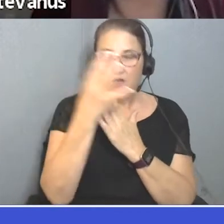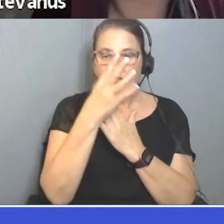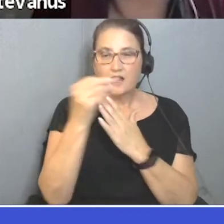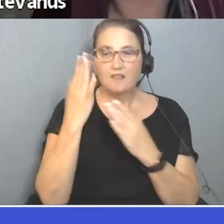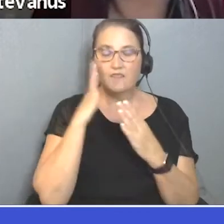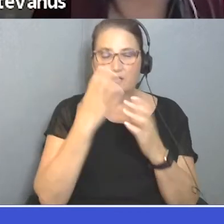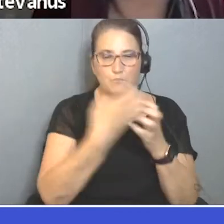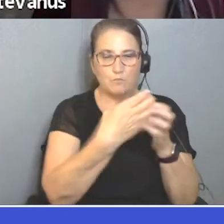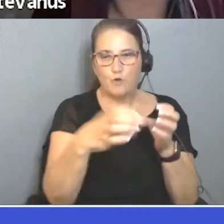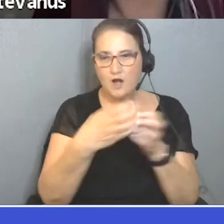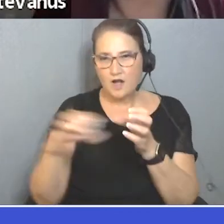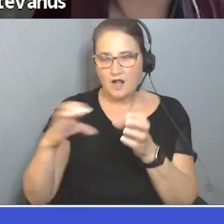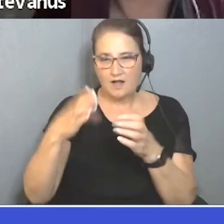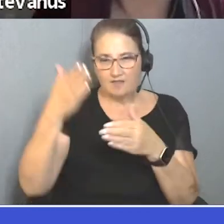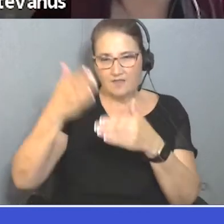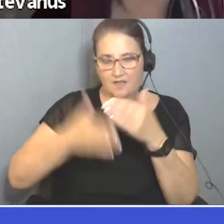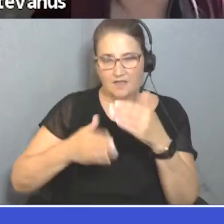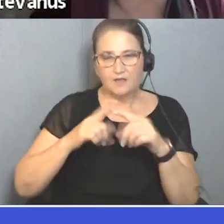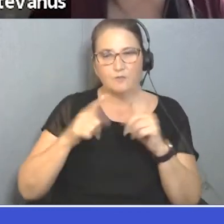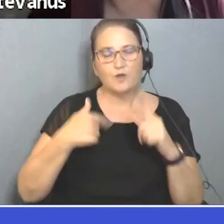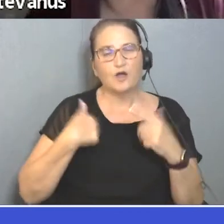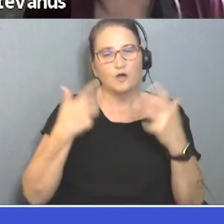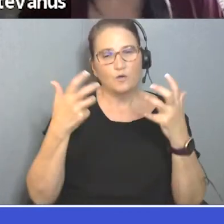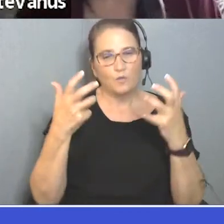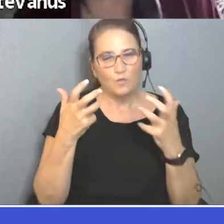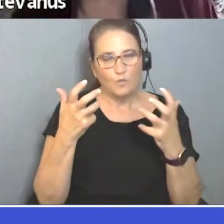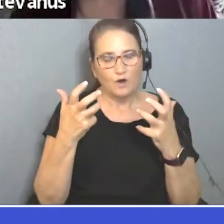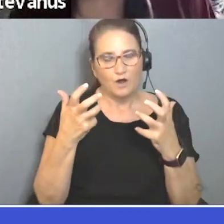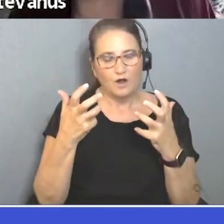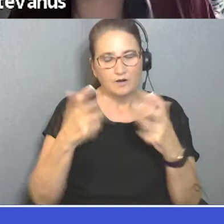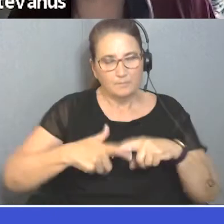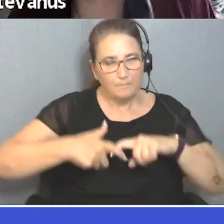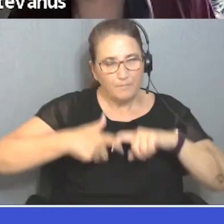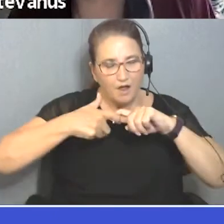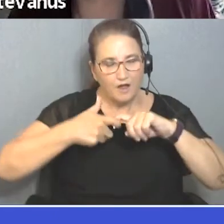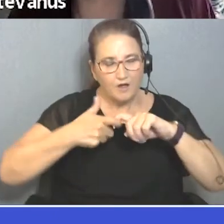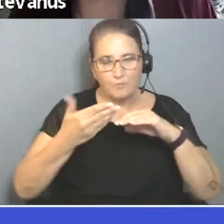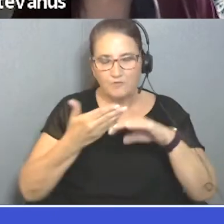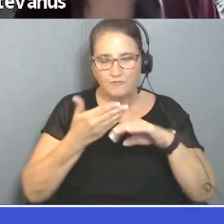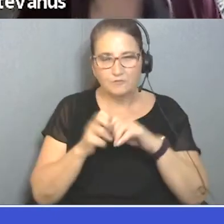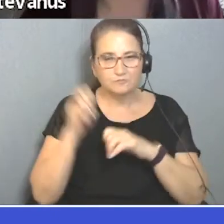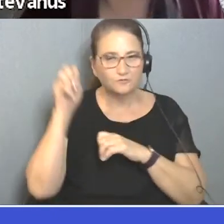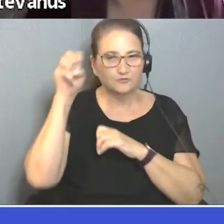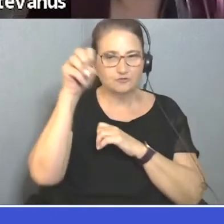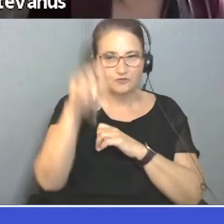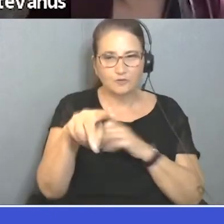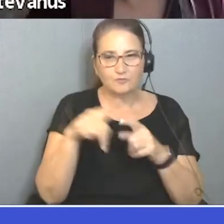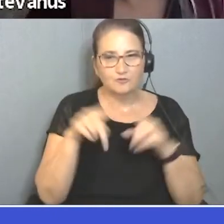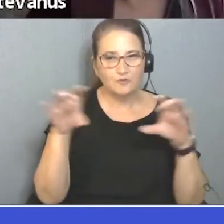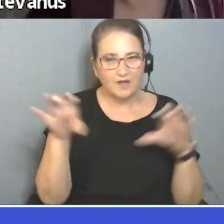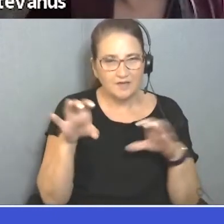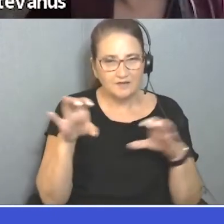breakouts towards the very end. But I do want to pause before we jump straight into the activity by way of